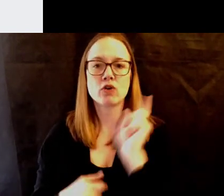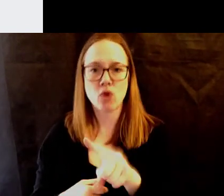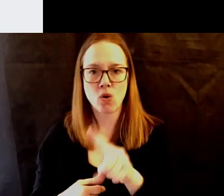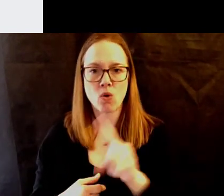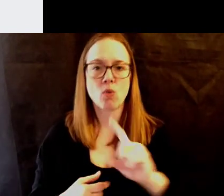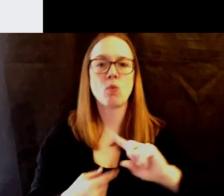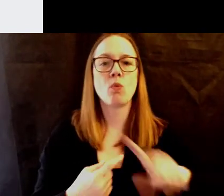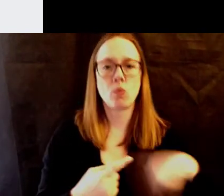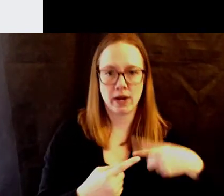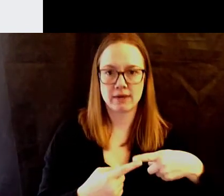Yeah.